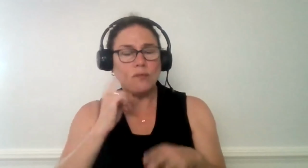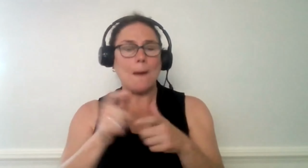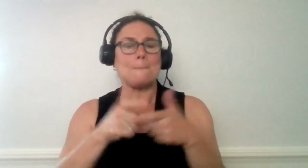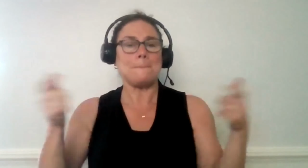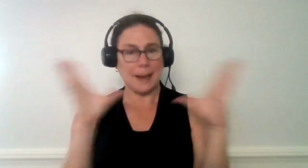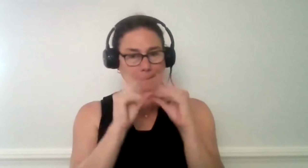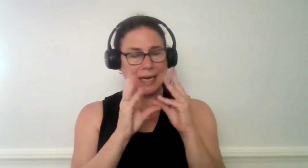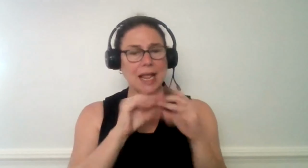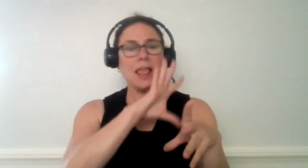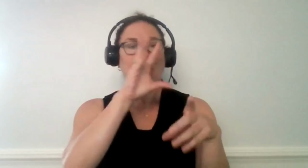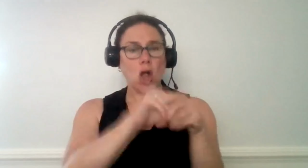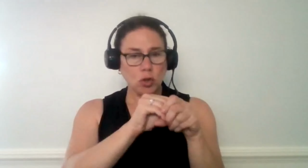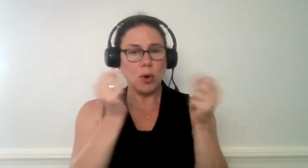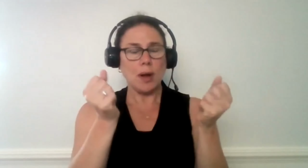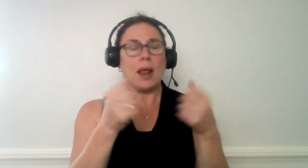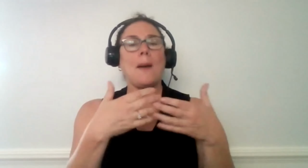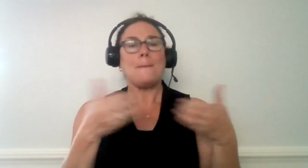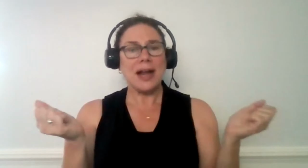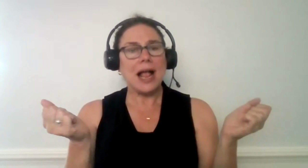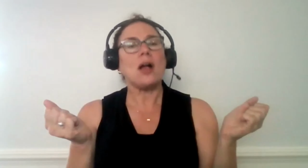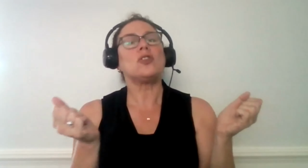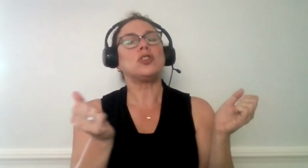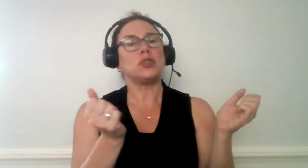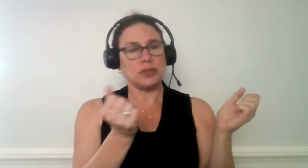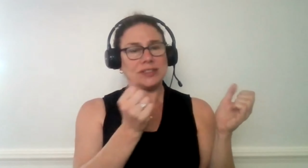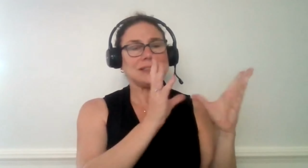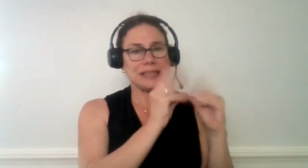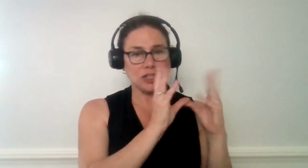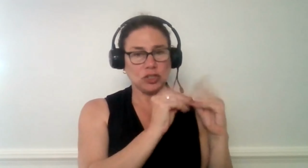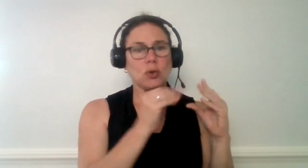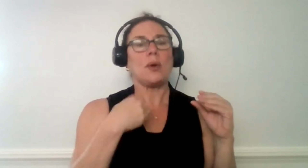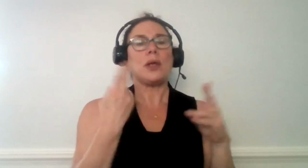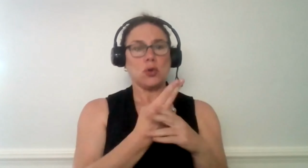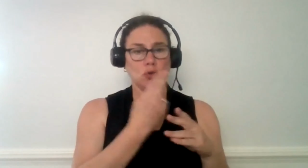include breakout sessions. We use the captioning feature in the main sessions, but that feature is